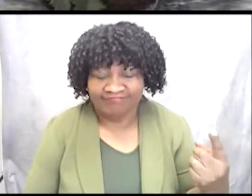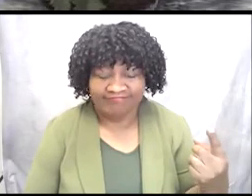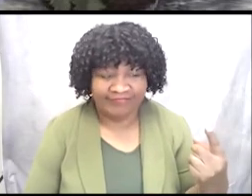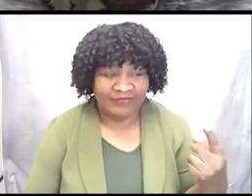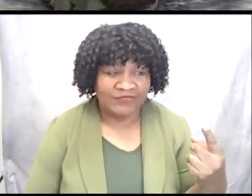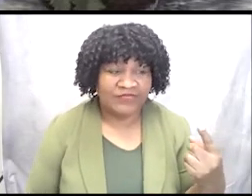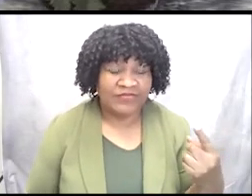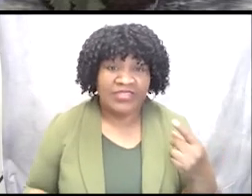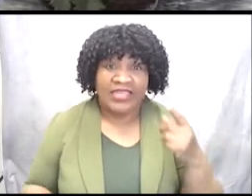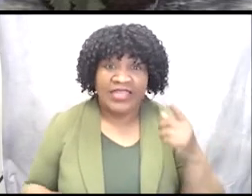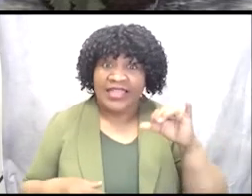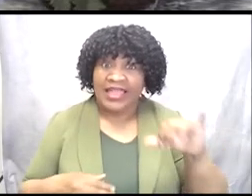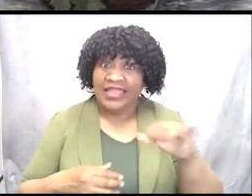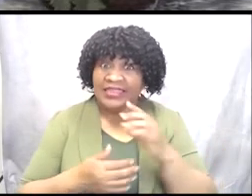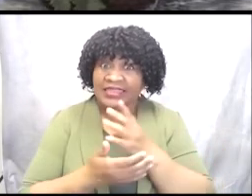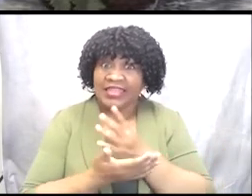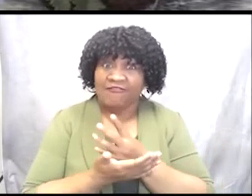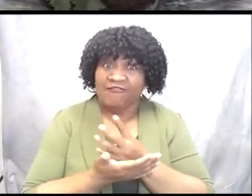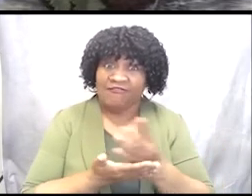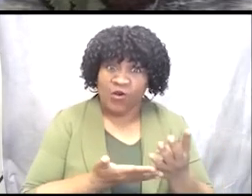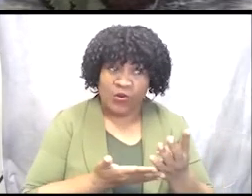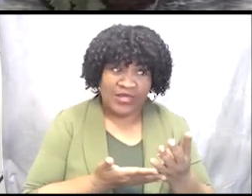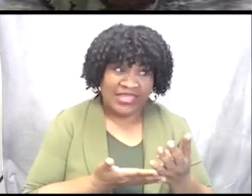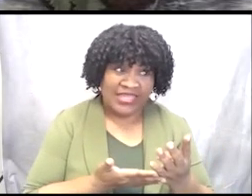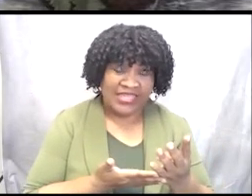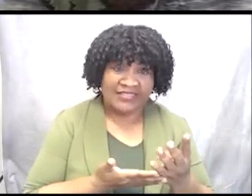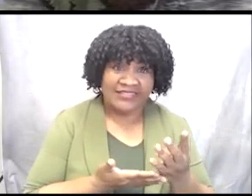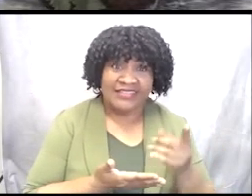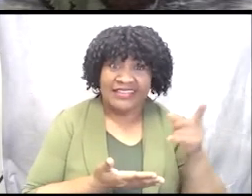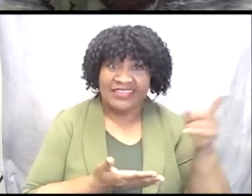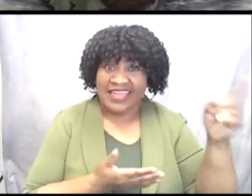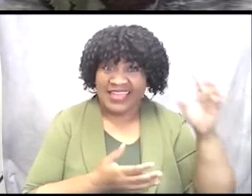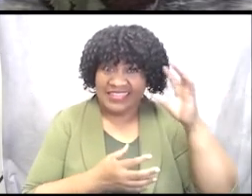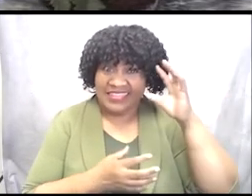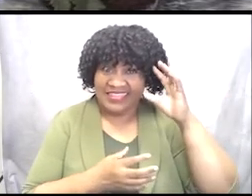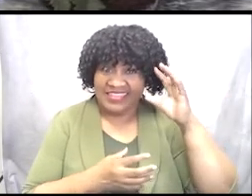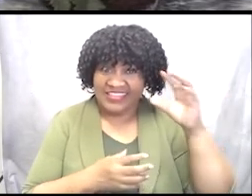In the four weeks that the chancellor's been in office